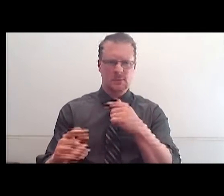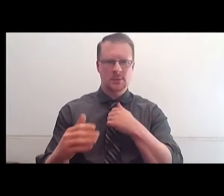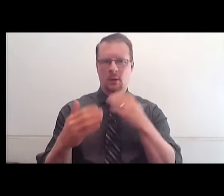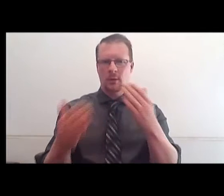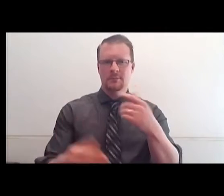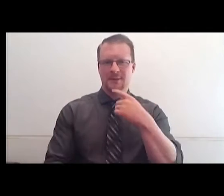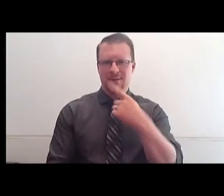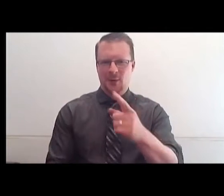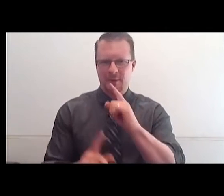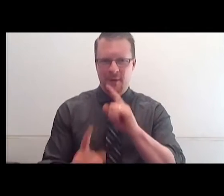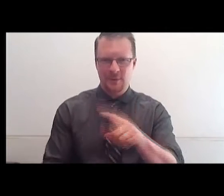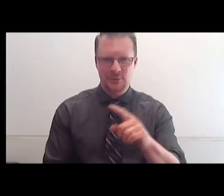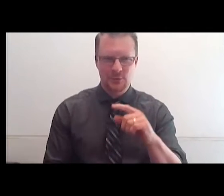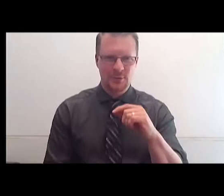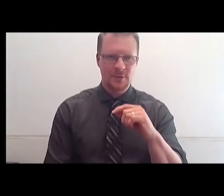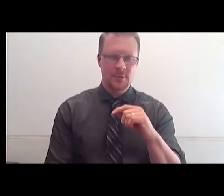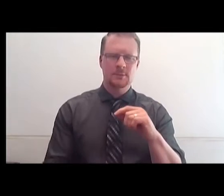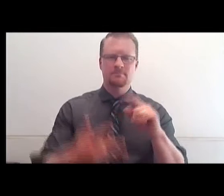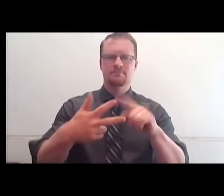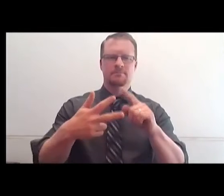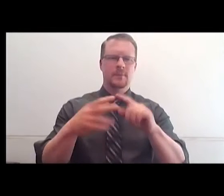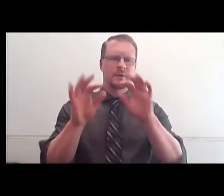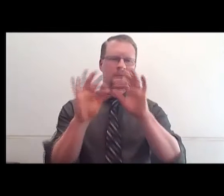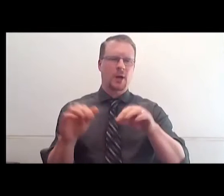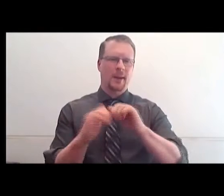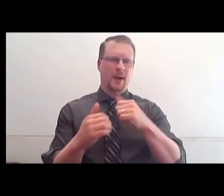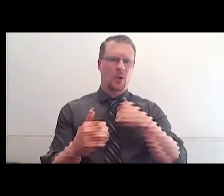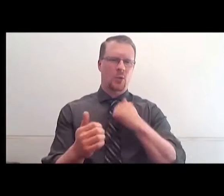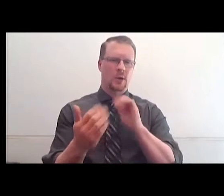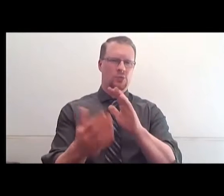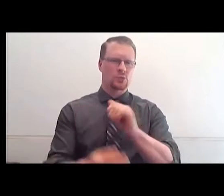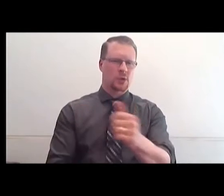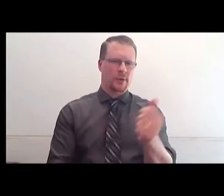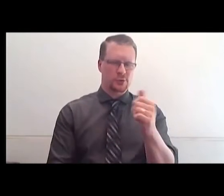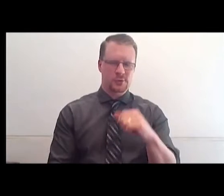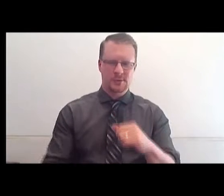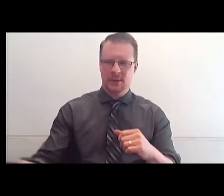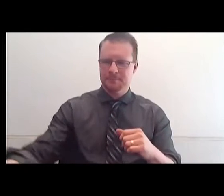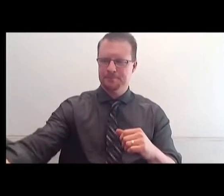And I'm not able to see the responses. So I'm just gonna go ahead and tell the answer.